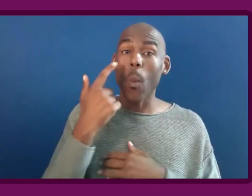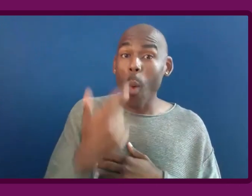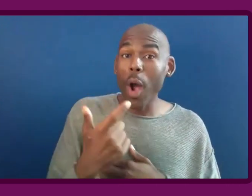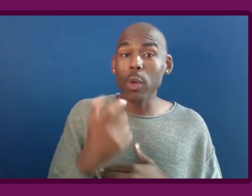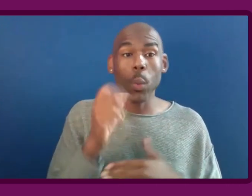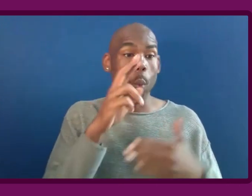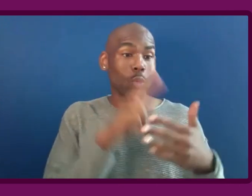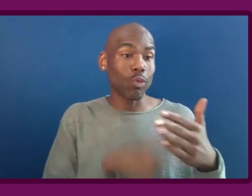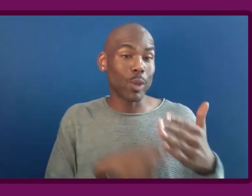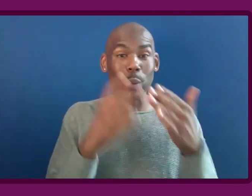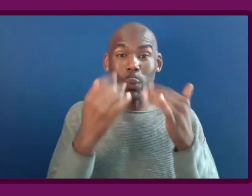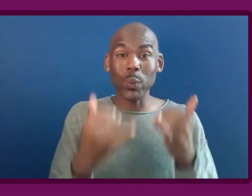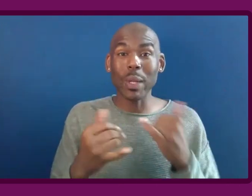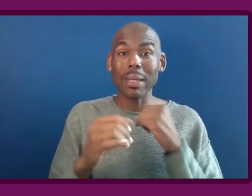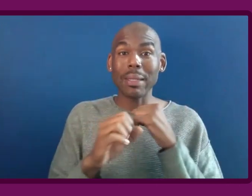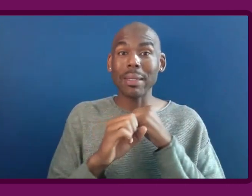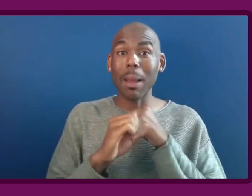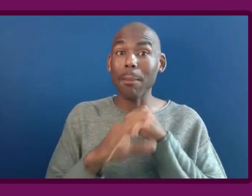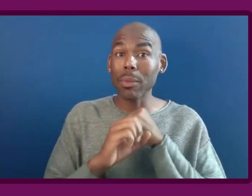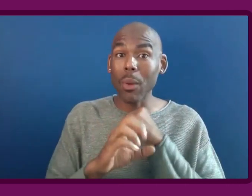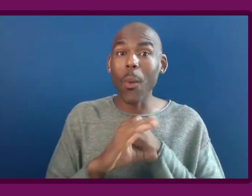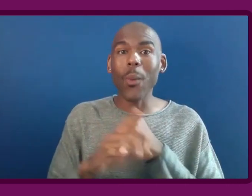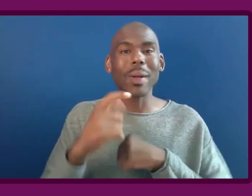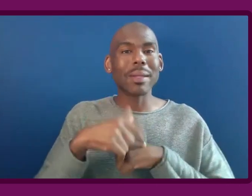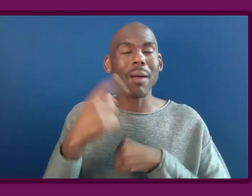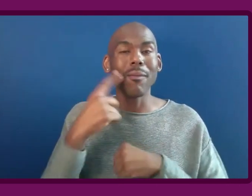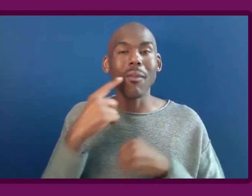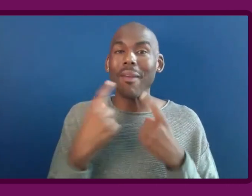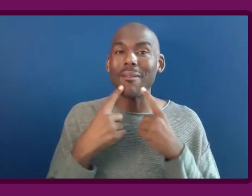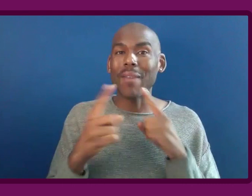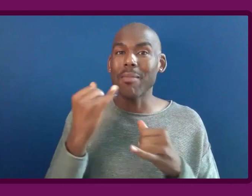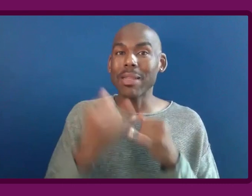To paraphrase one of our founders, Ed Roberts, "We need to get out there